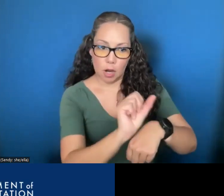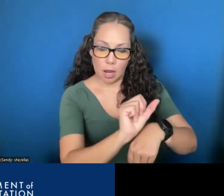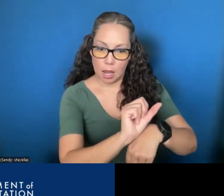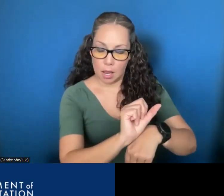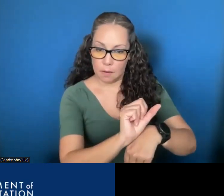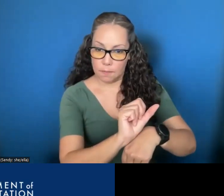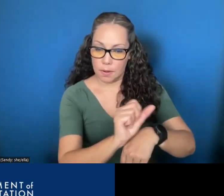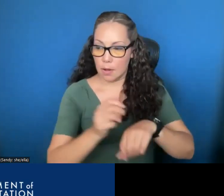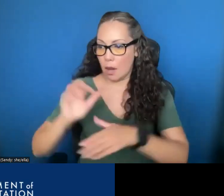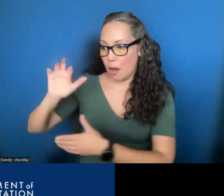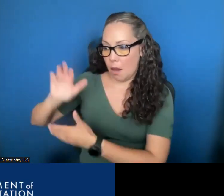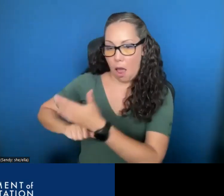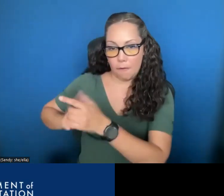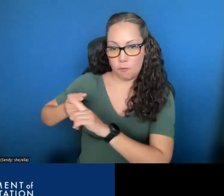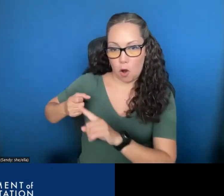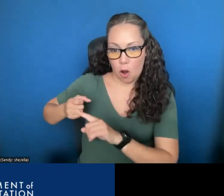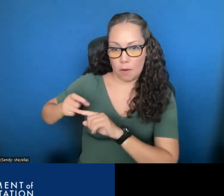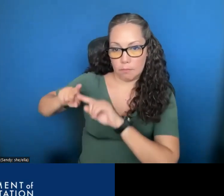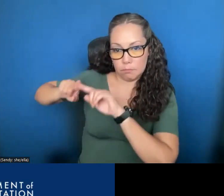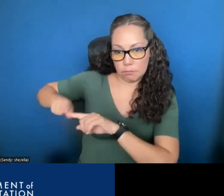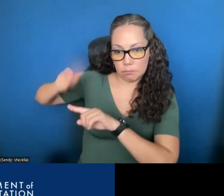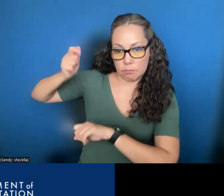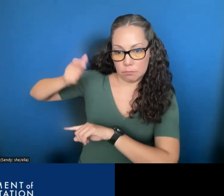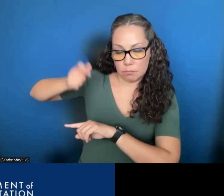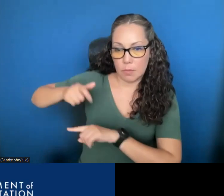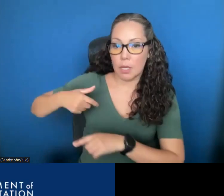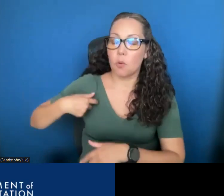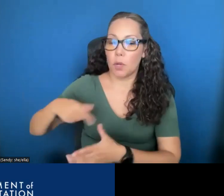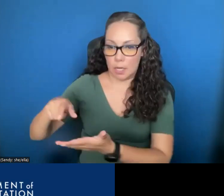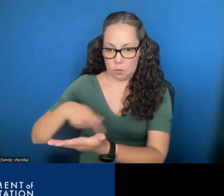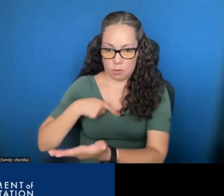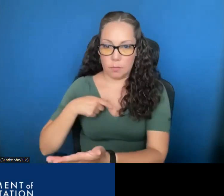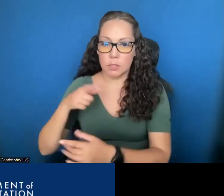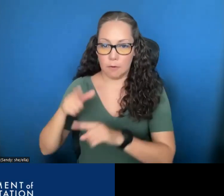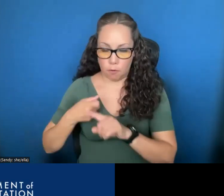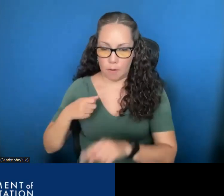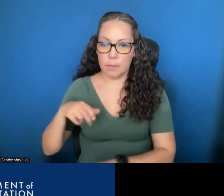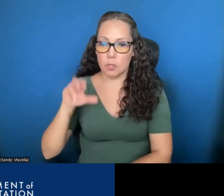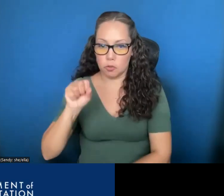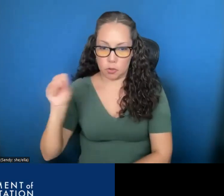benefits we do get a reimbursement from the Social Security Administration that funding can be used